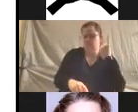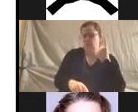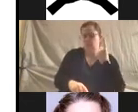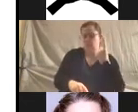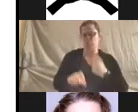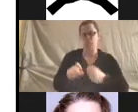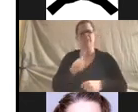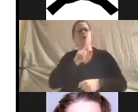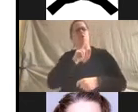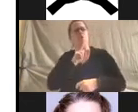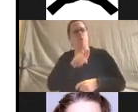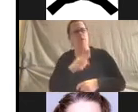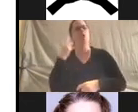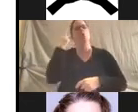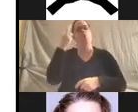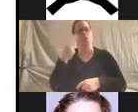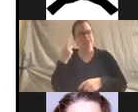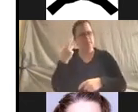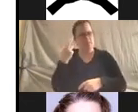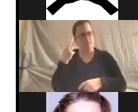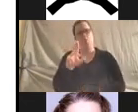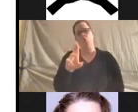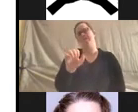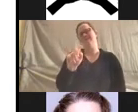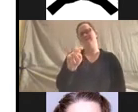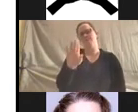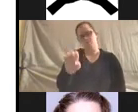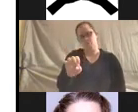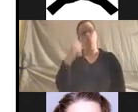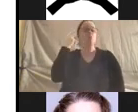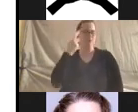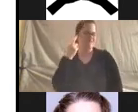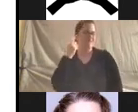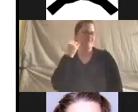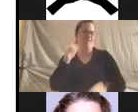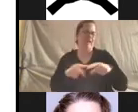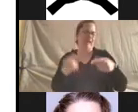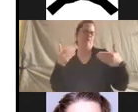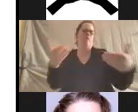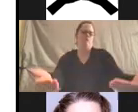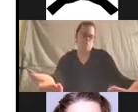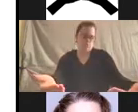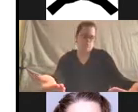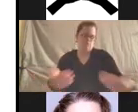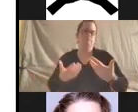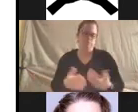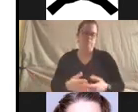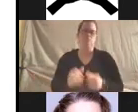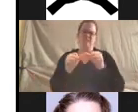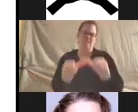a reasonable reason, if it can't go forward. So, it's important to be prepared